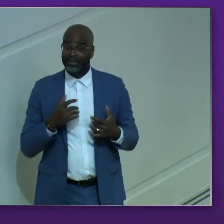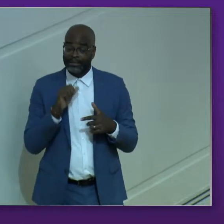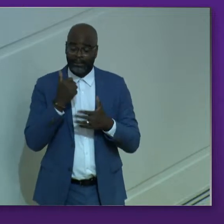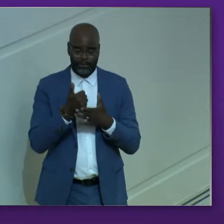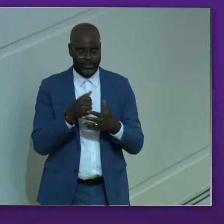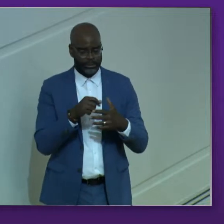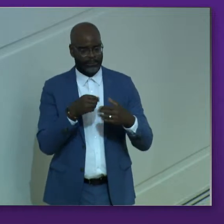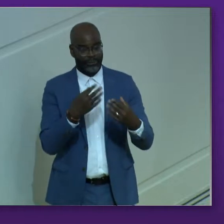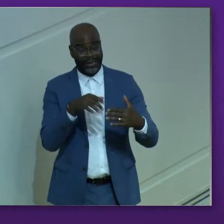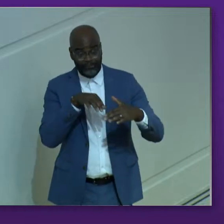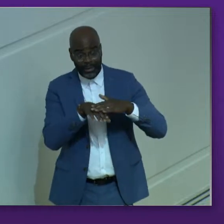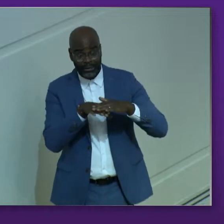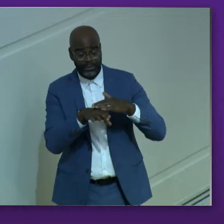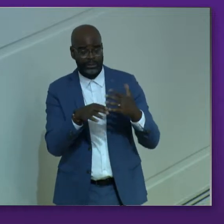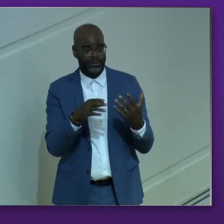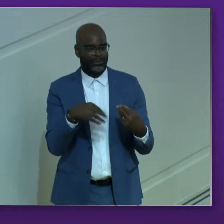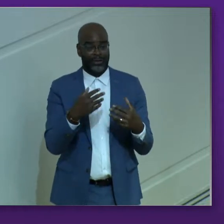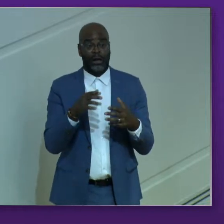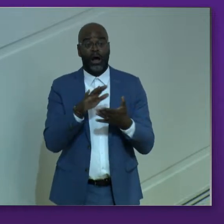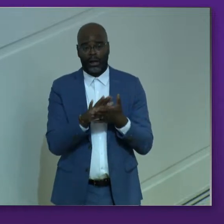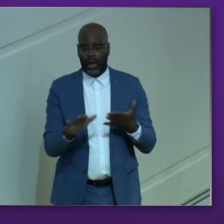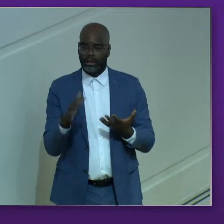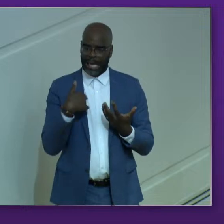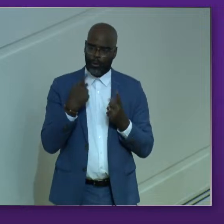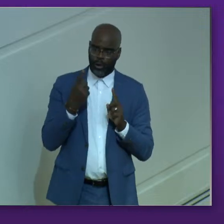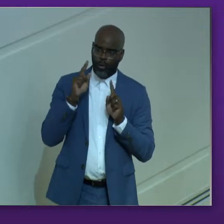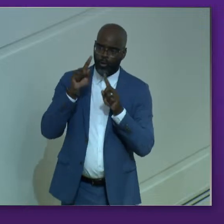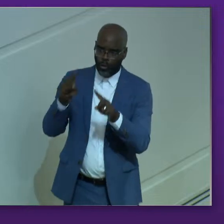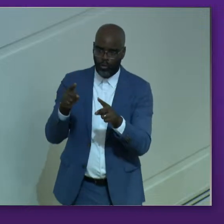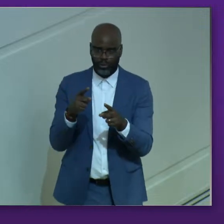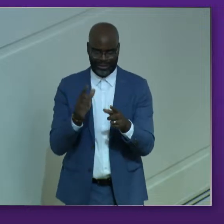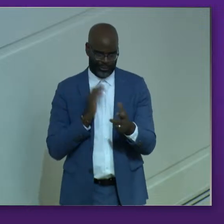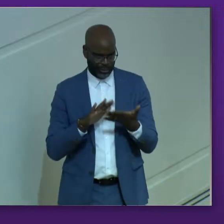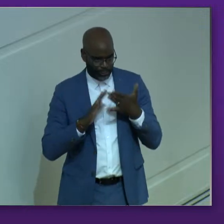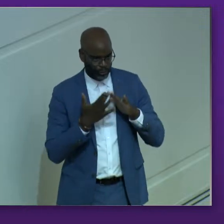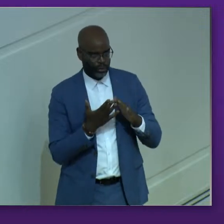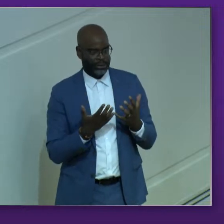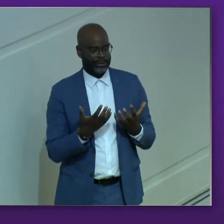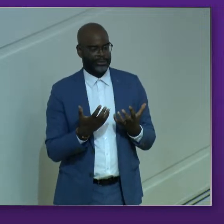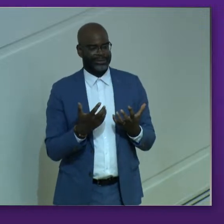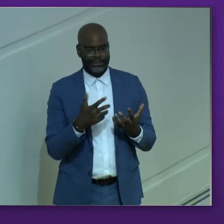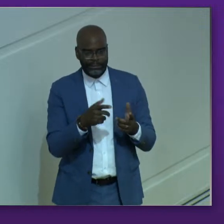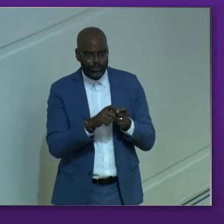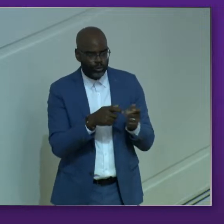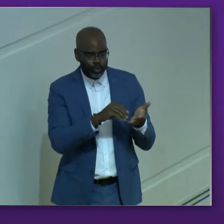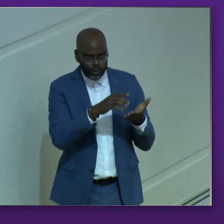THINGS ON THE FLY. IT WOULD NOT BE STOPPED THIS EVENT CONTINUED. IT WAS FANTASTIC.